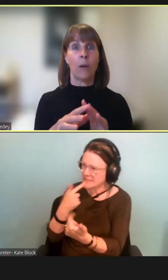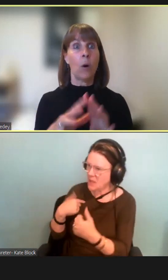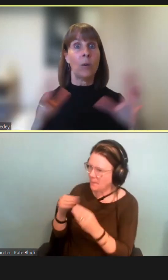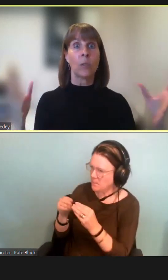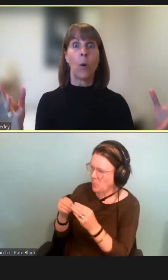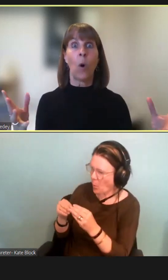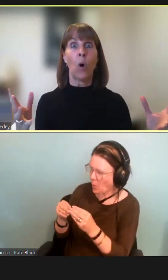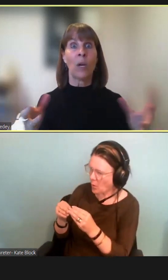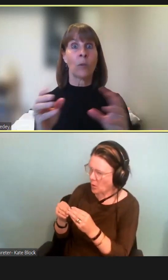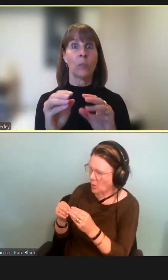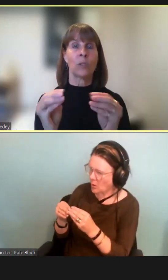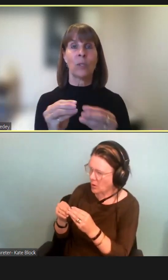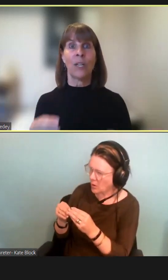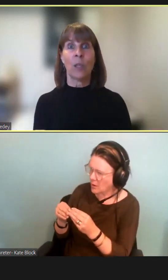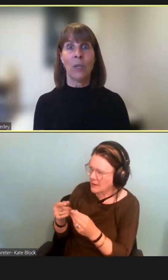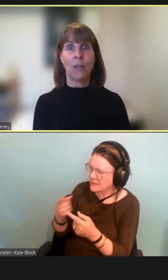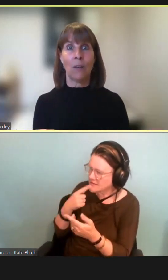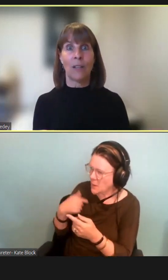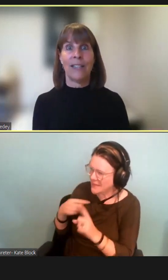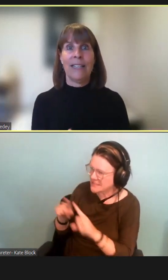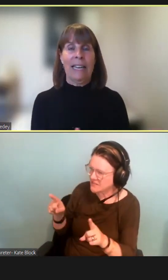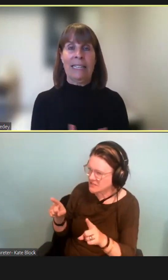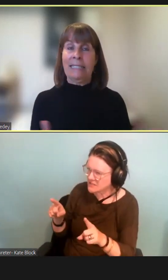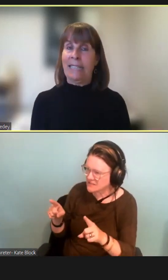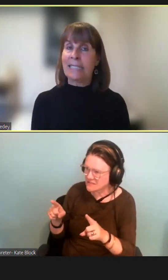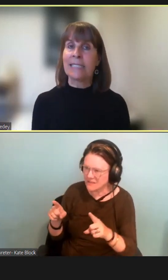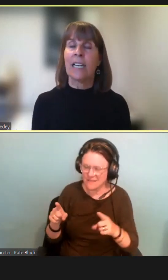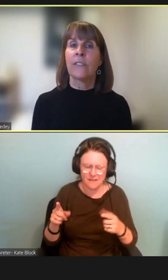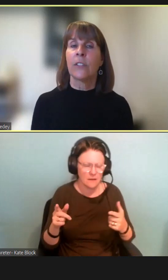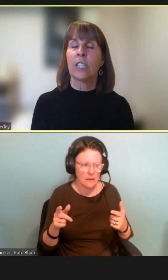as a whole my group is doing right in the middle and that's not a very clear